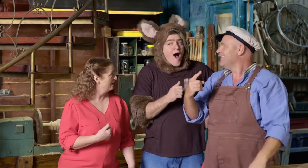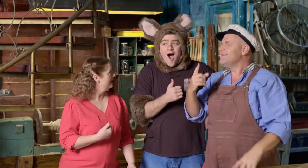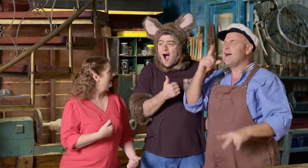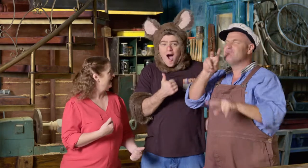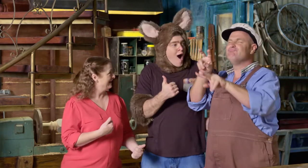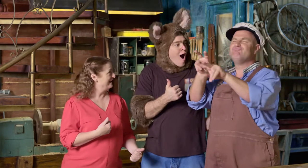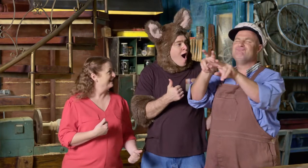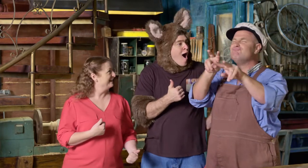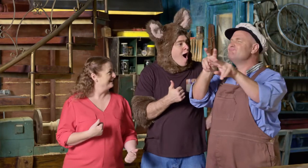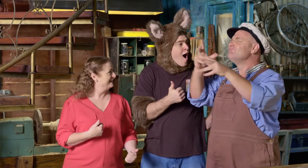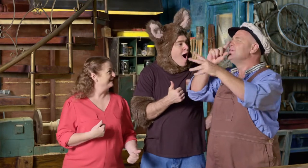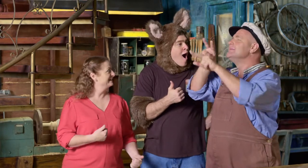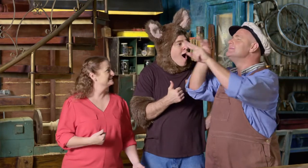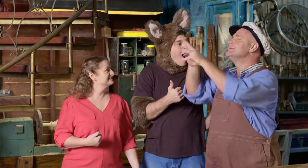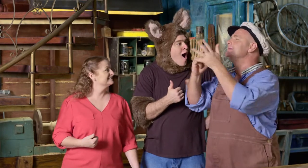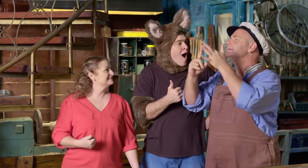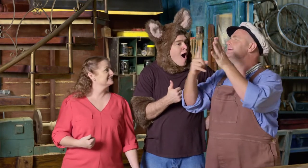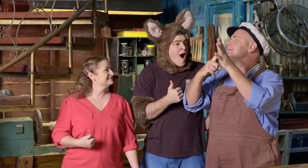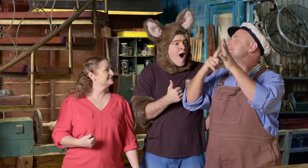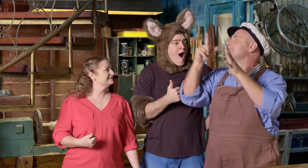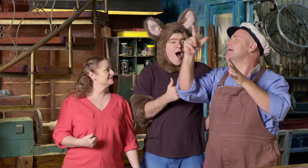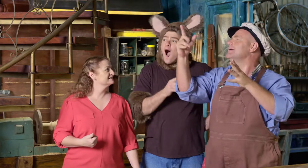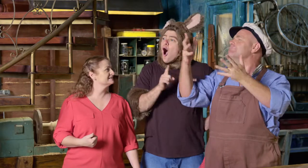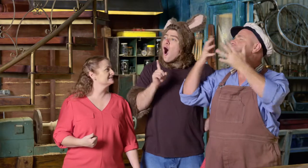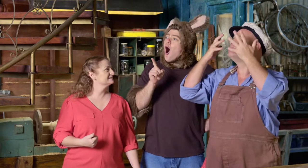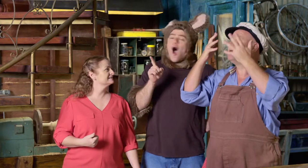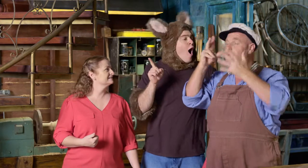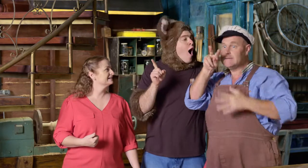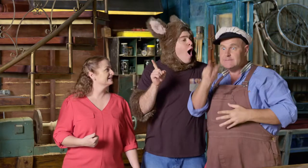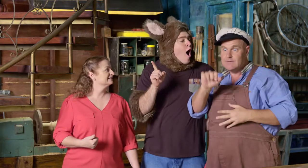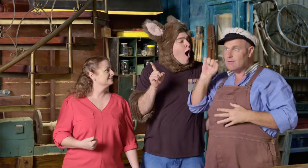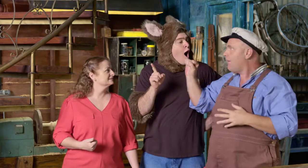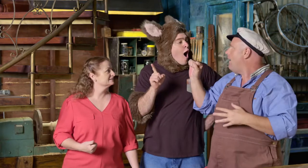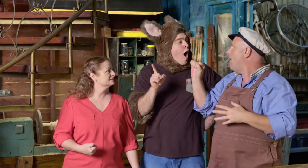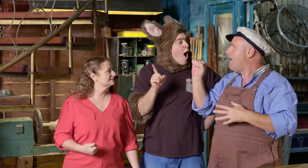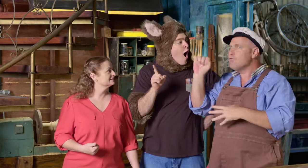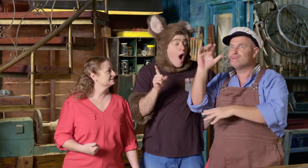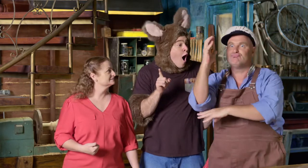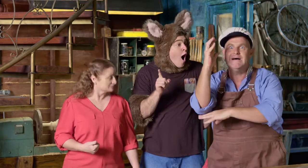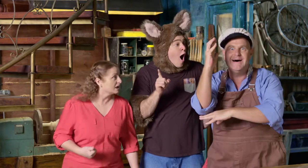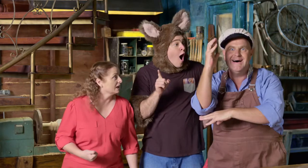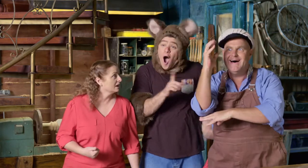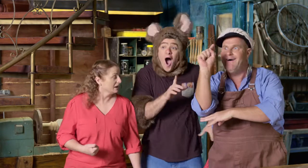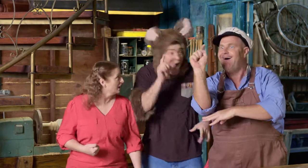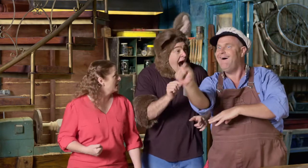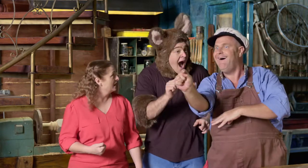I can see the ocean and smell the breeze. Oh! And I can see your tree too.